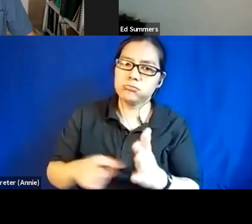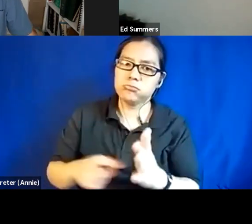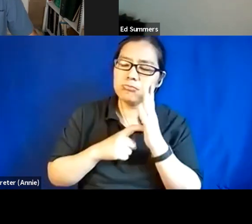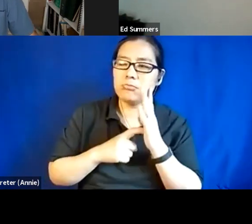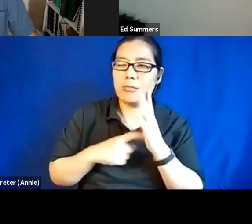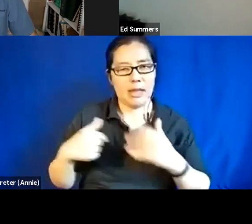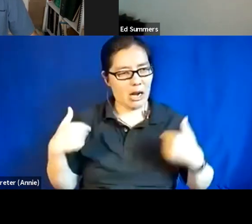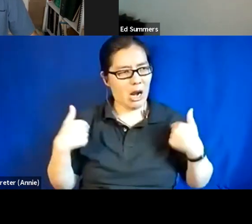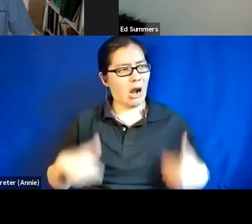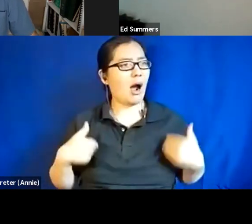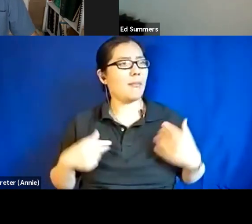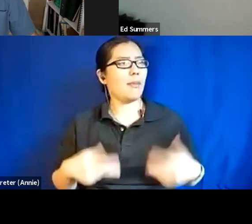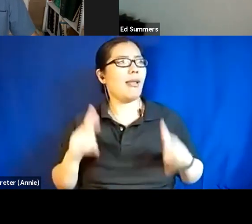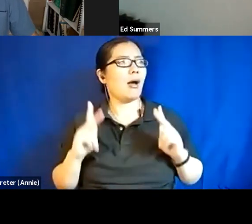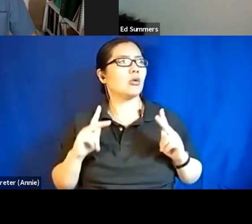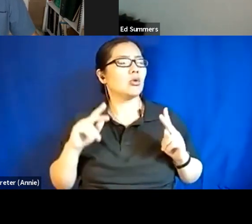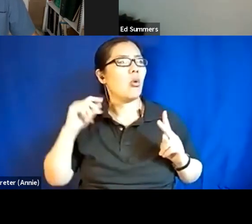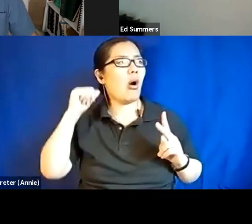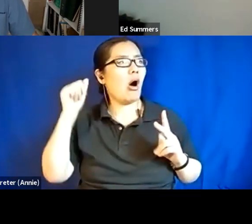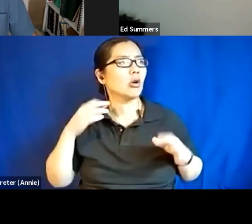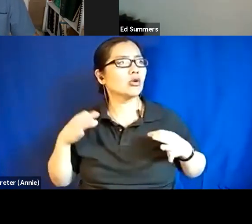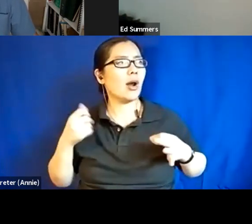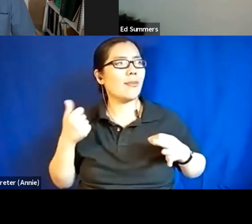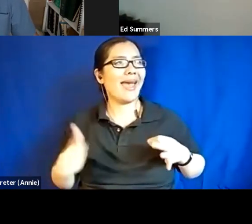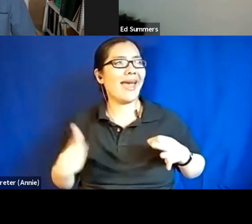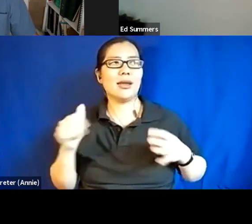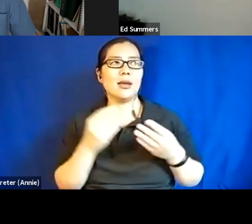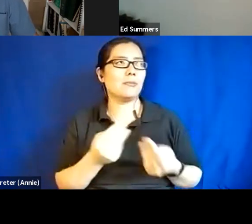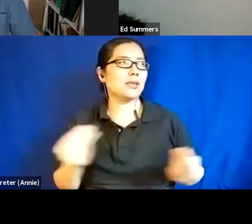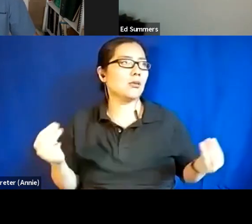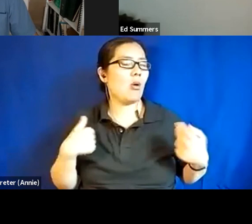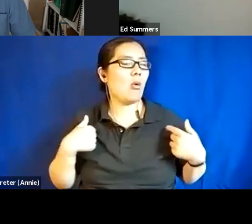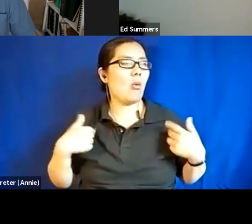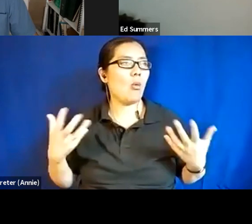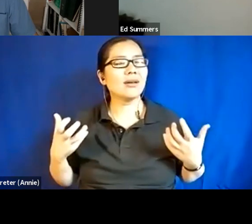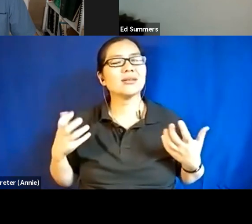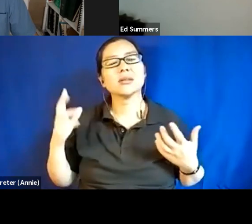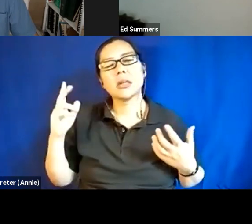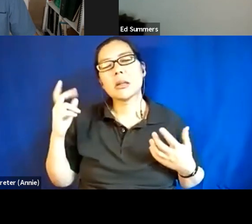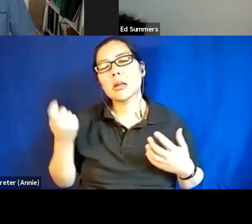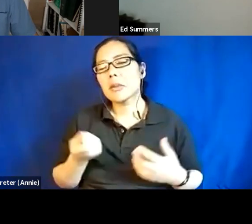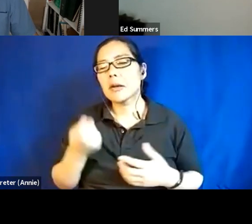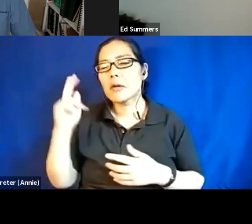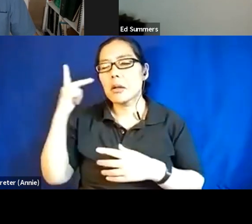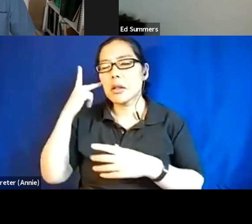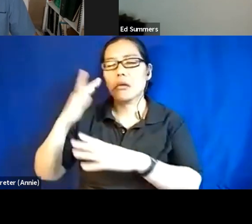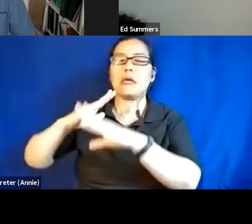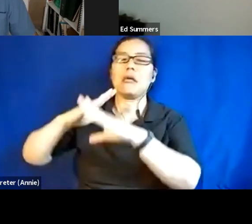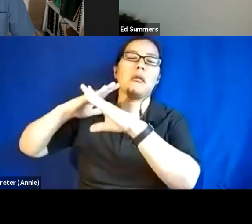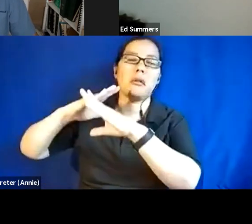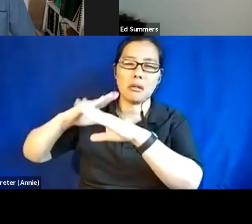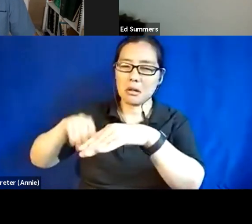want. So that's a sort of political block to accessibility. And as other